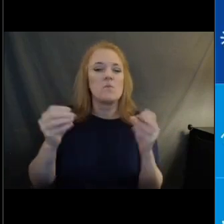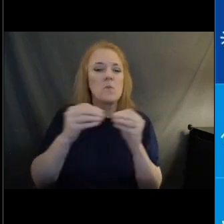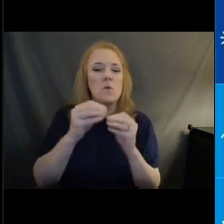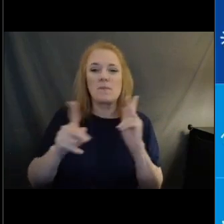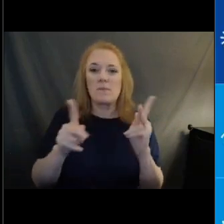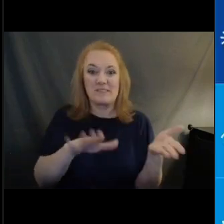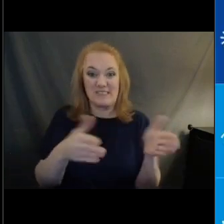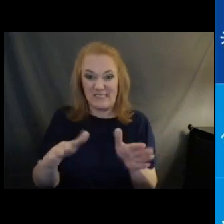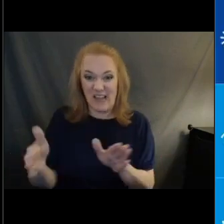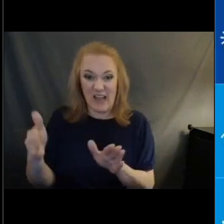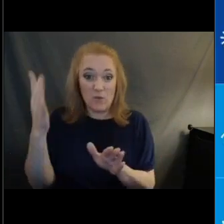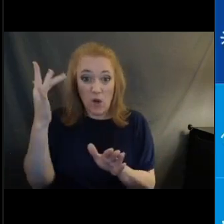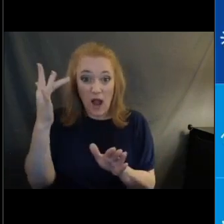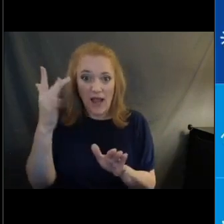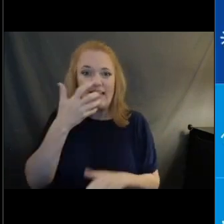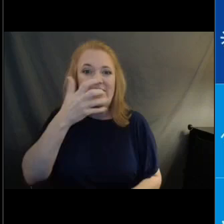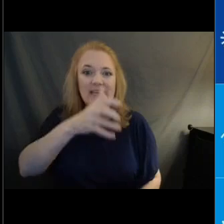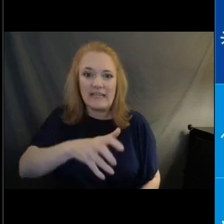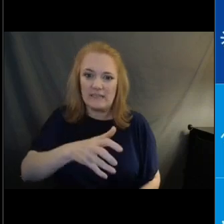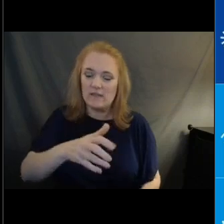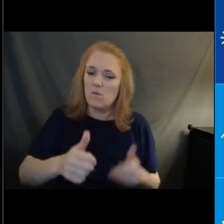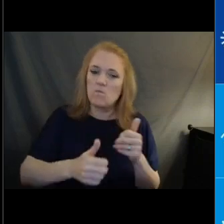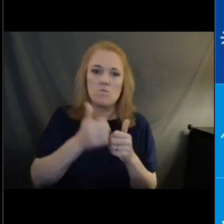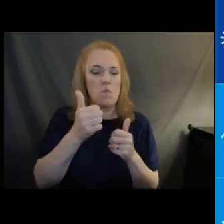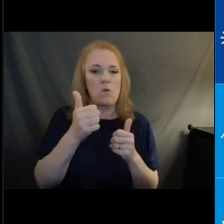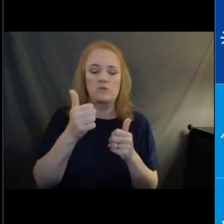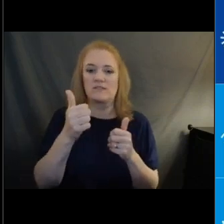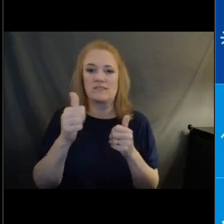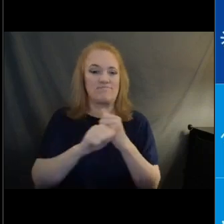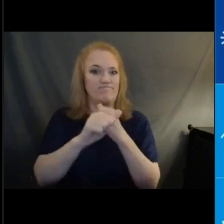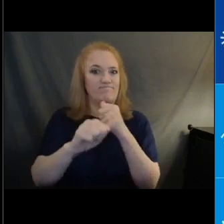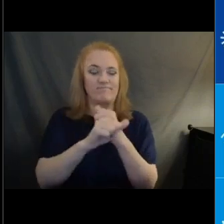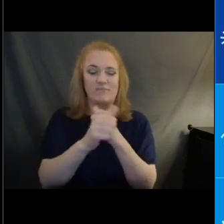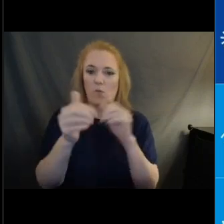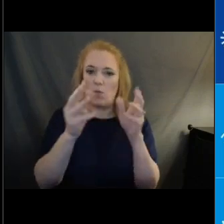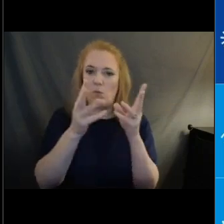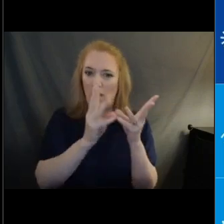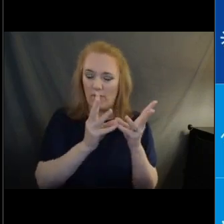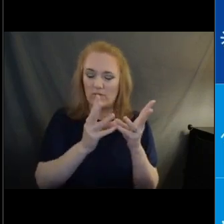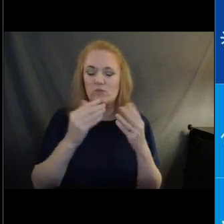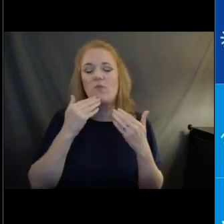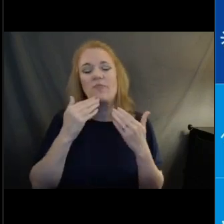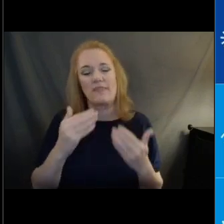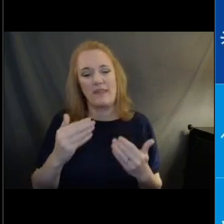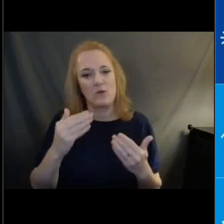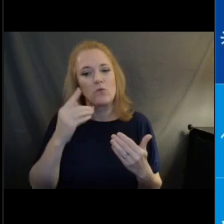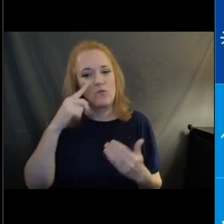you Jess for going and creating that poll and showing us the results. So like I said before,